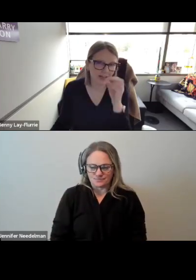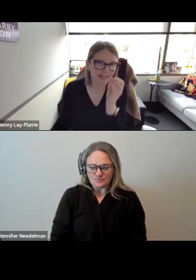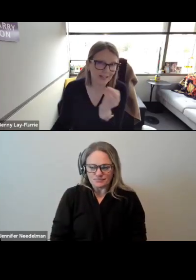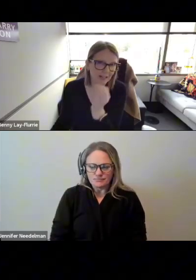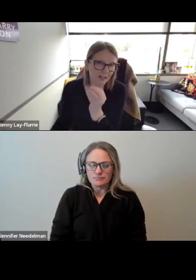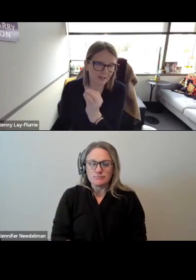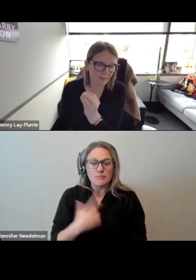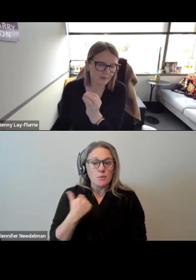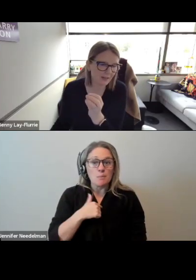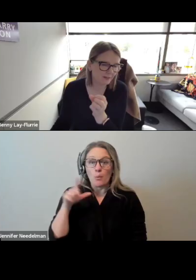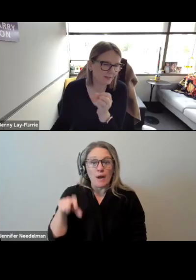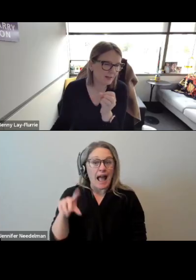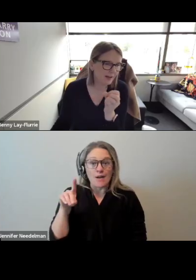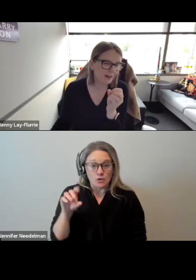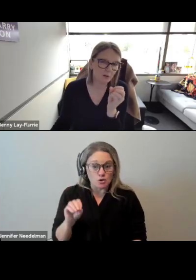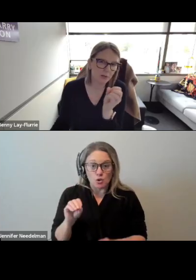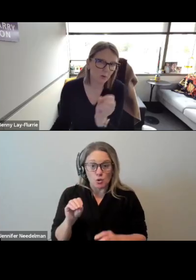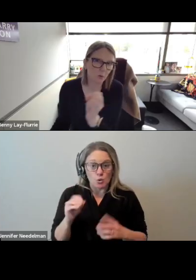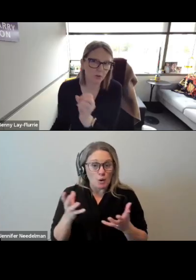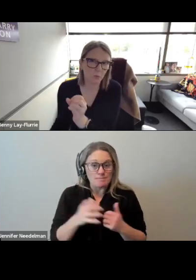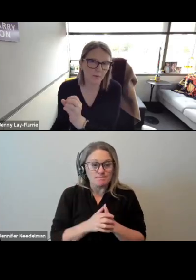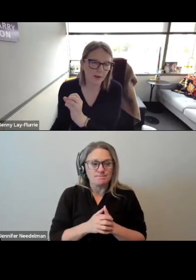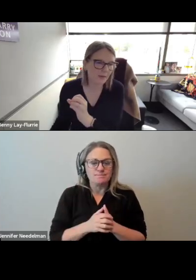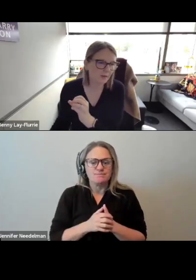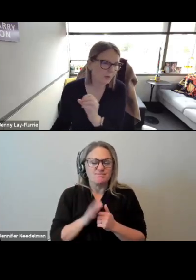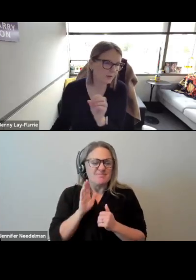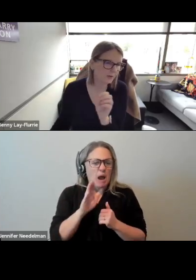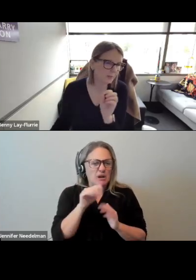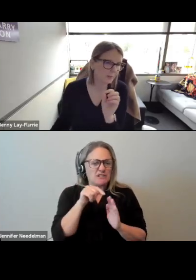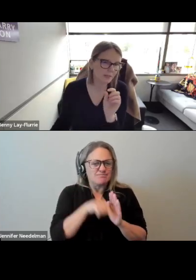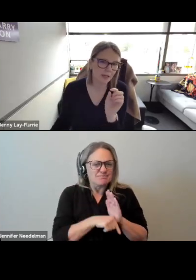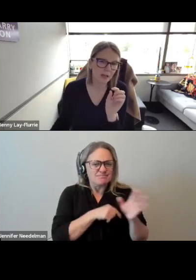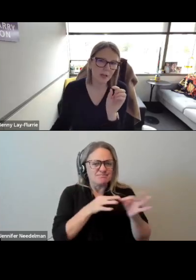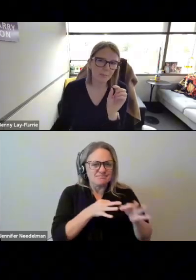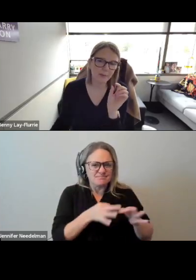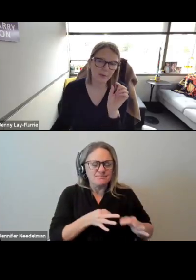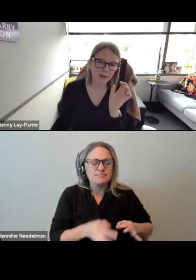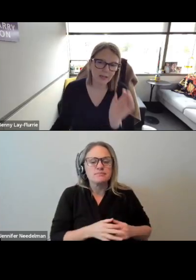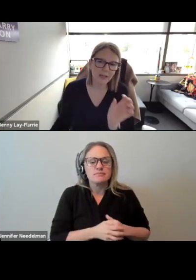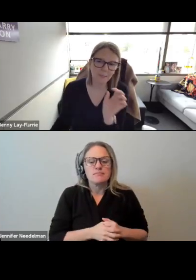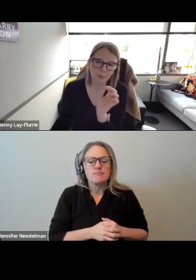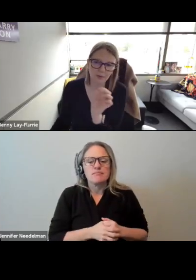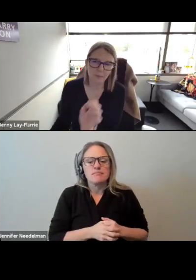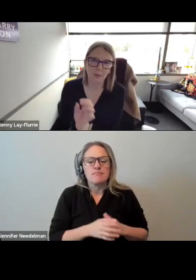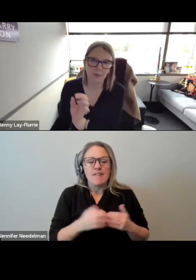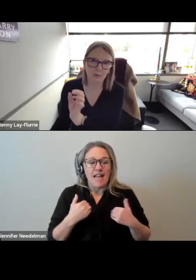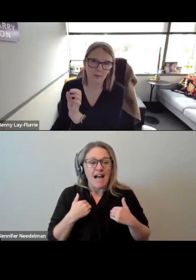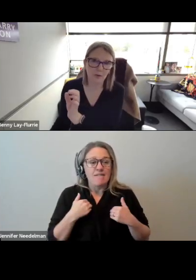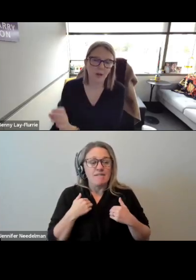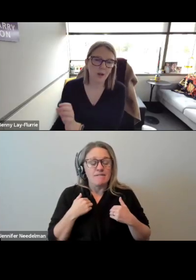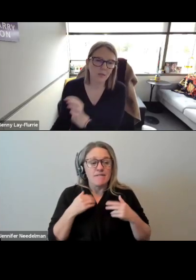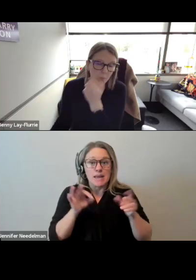and I'm gonna dig into some of this as we talk to what that means for accessibility, but there are key principles